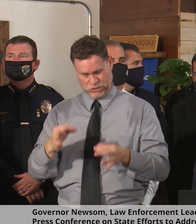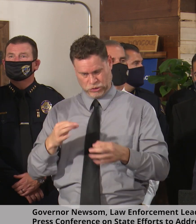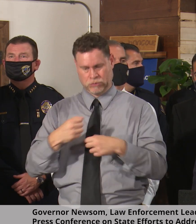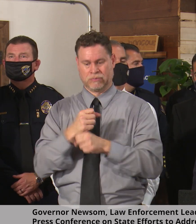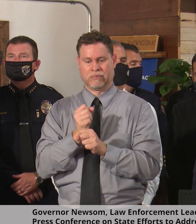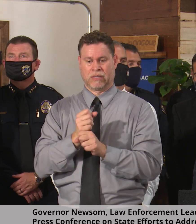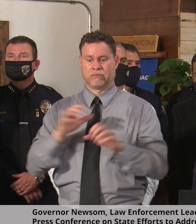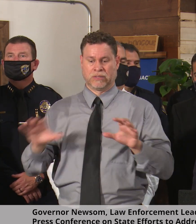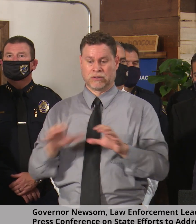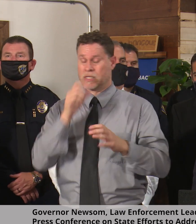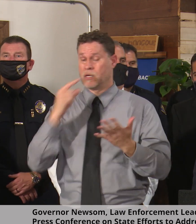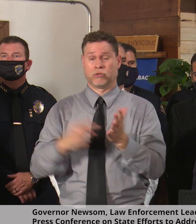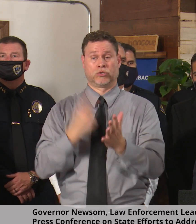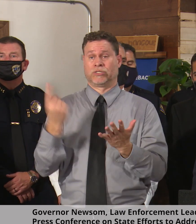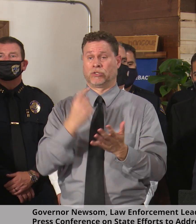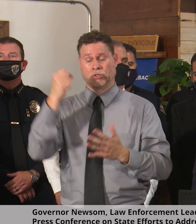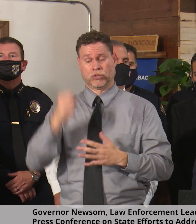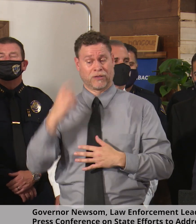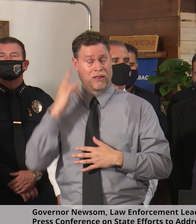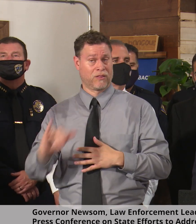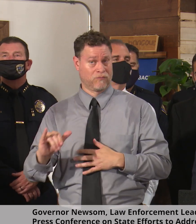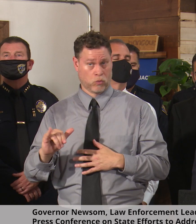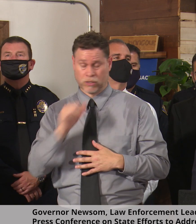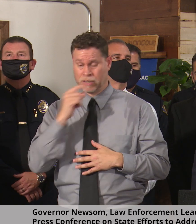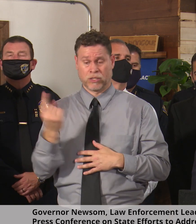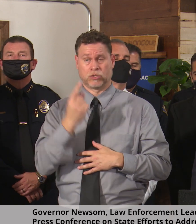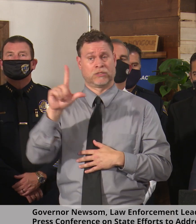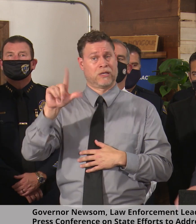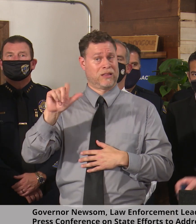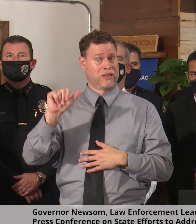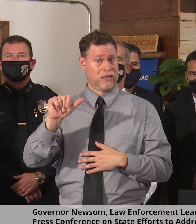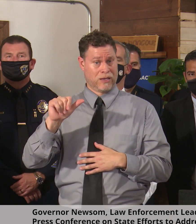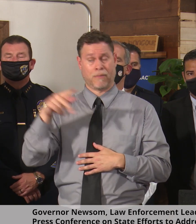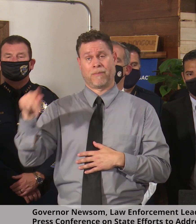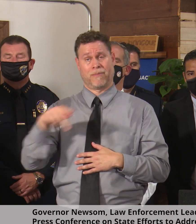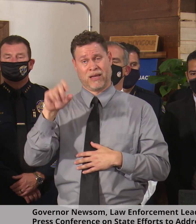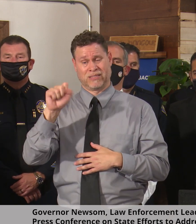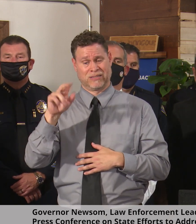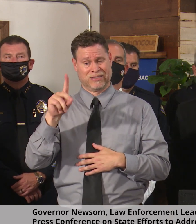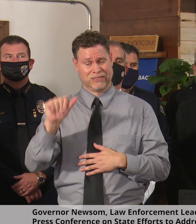done not just here in southern California. It's not just L.A as you know Pasadena but in northern